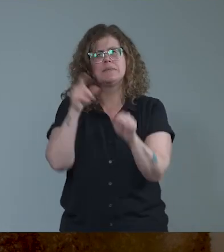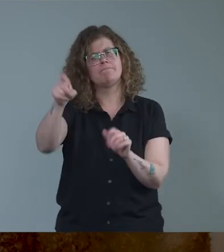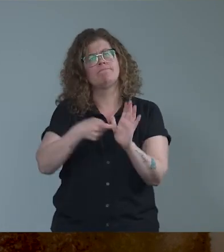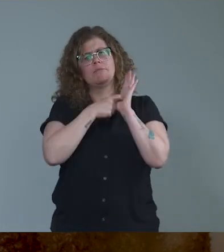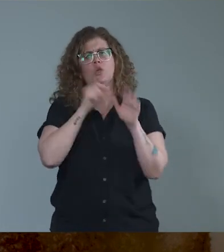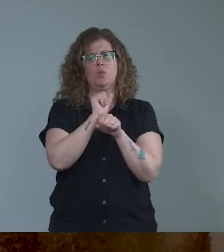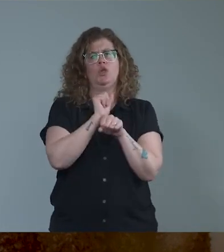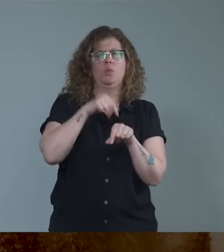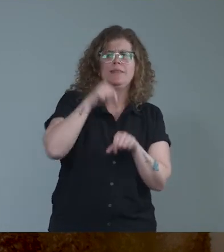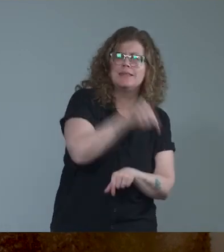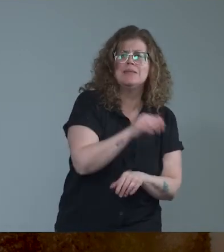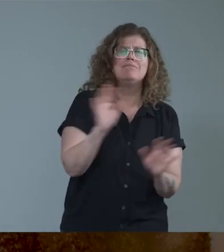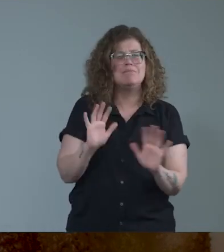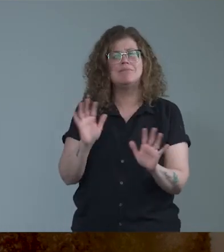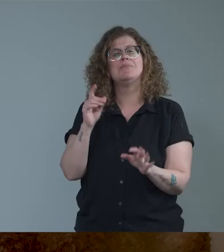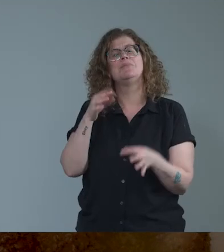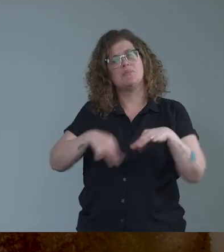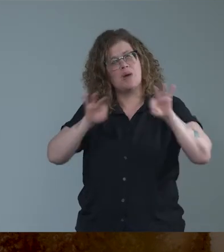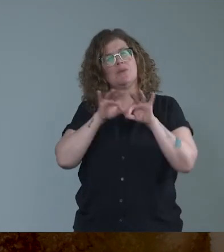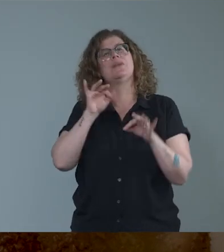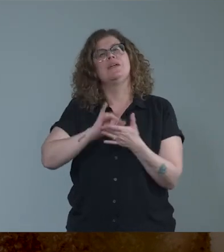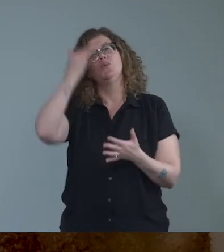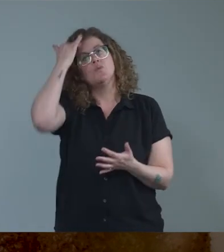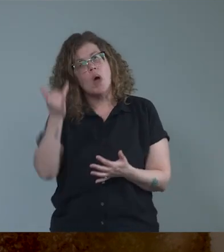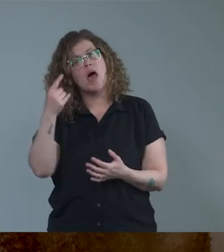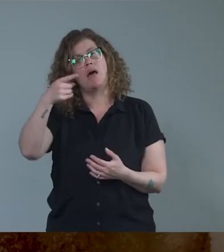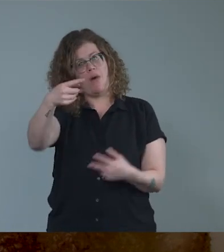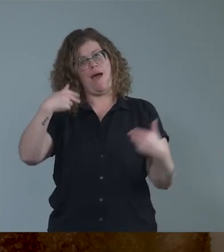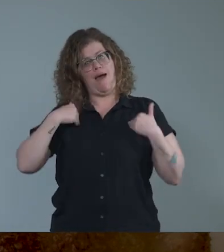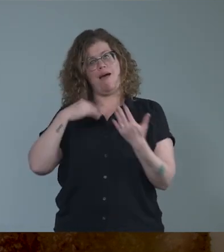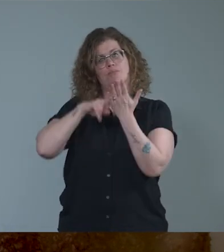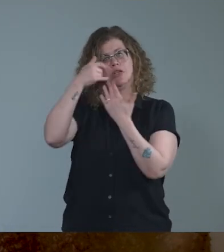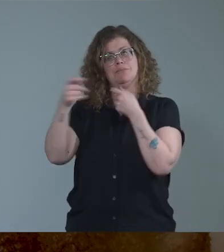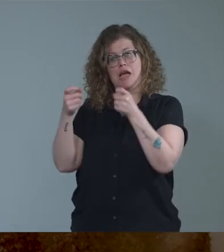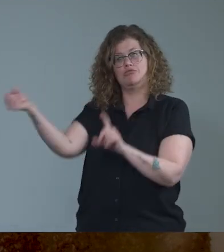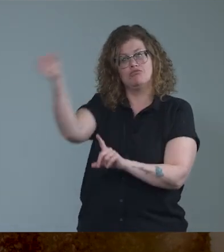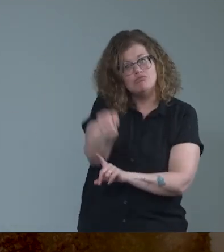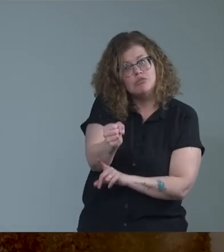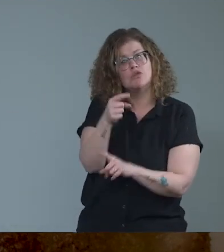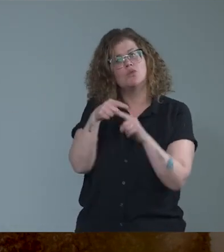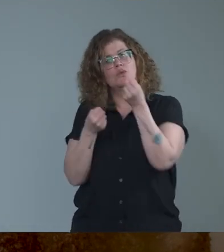They can, they have their creative vision for the piece. They can execute, that. They have the experts to support that work.